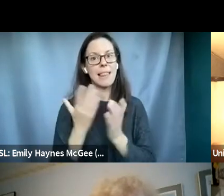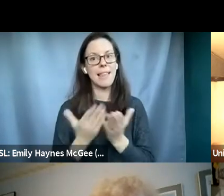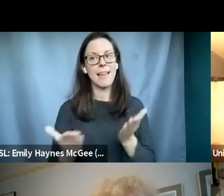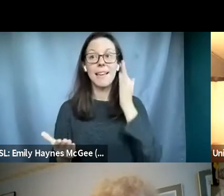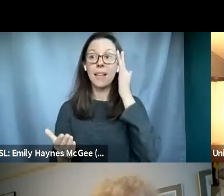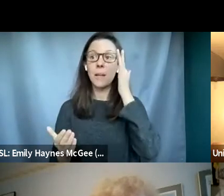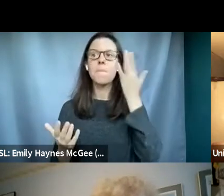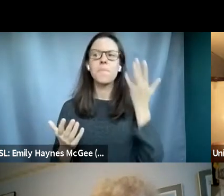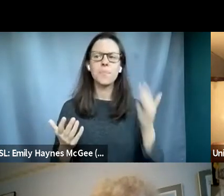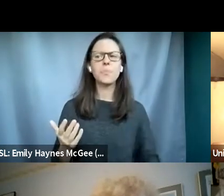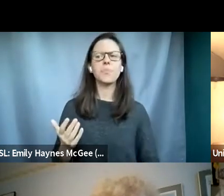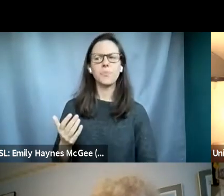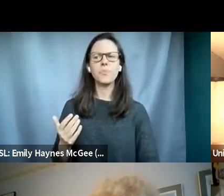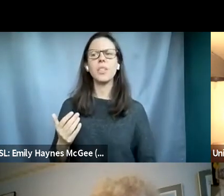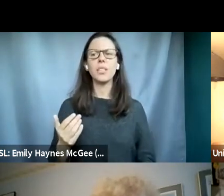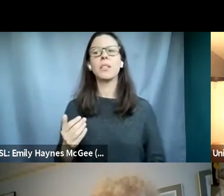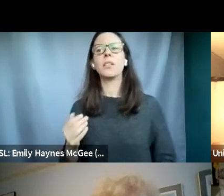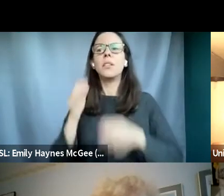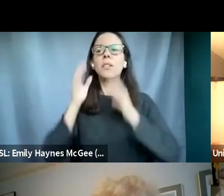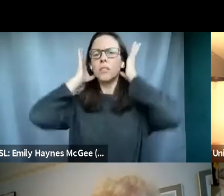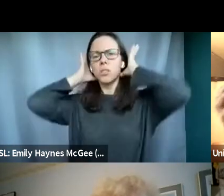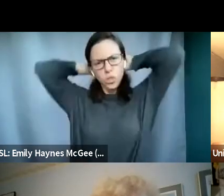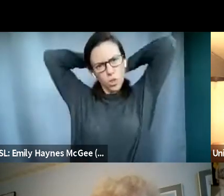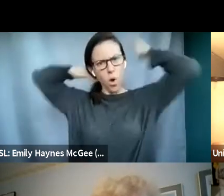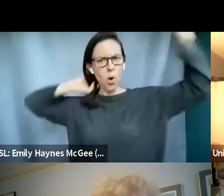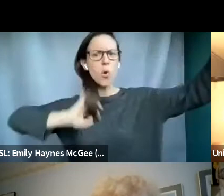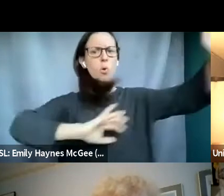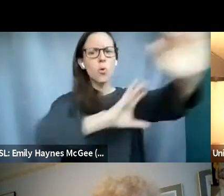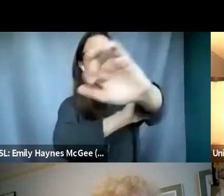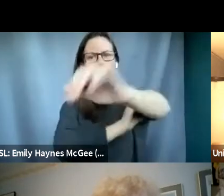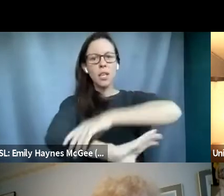So you know, and then it was, in terms of the creative minds that we brought on board,